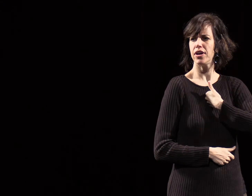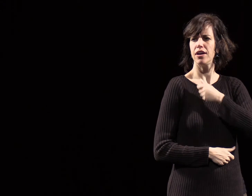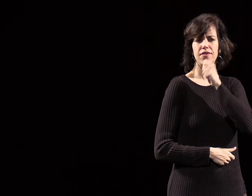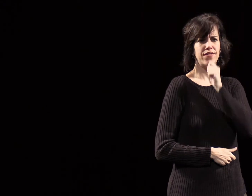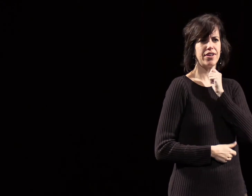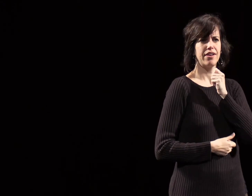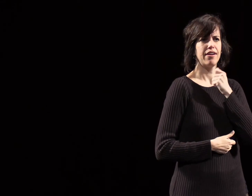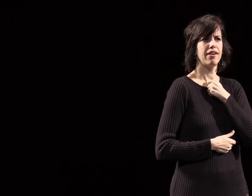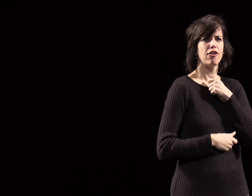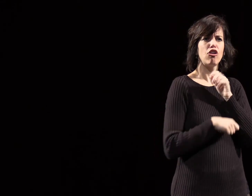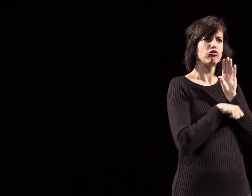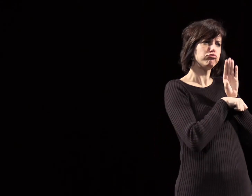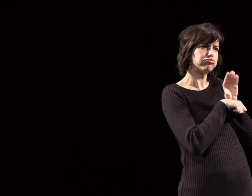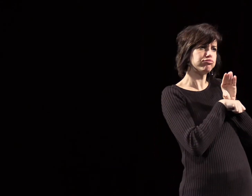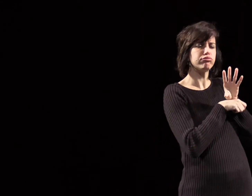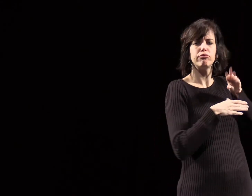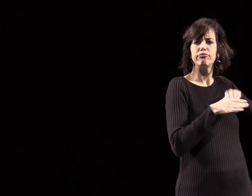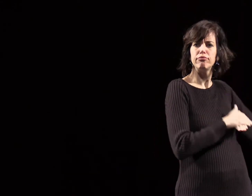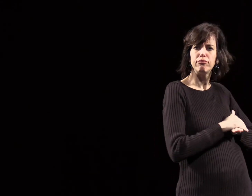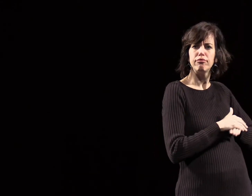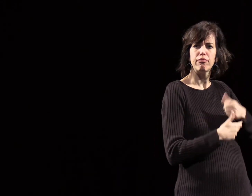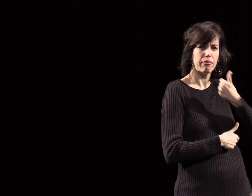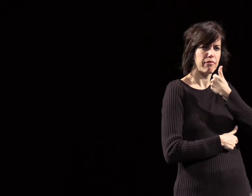some things from my personal life.